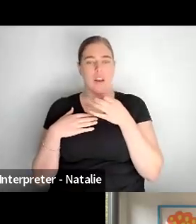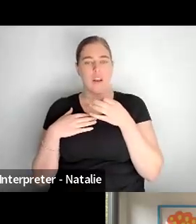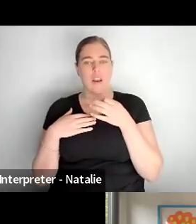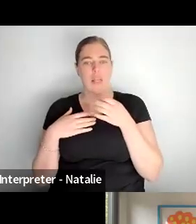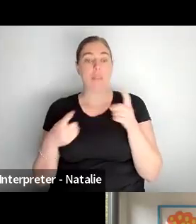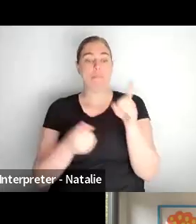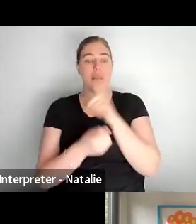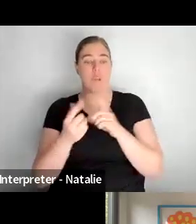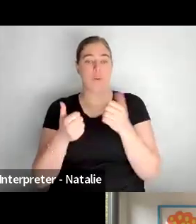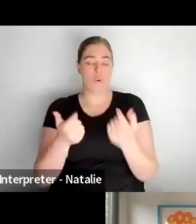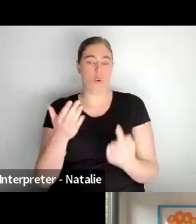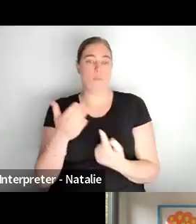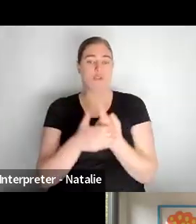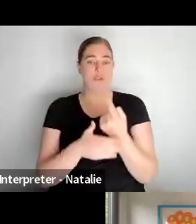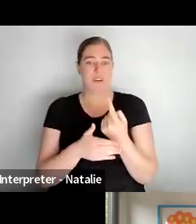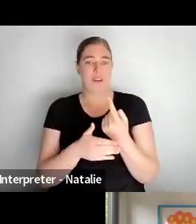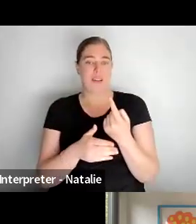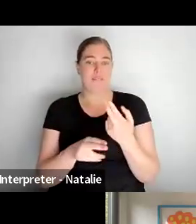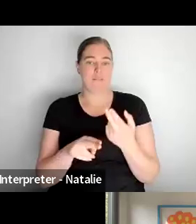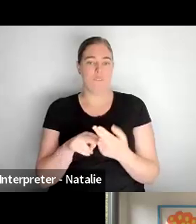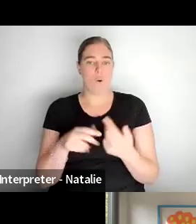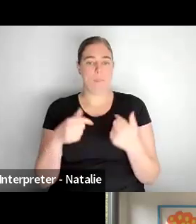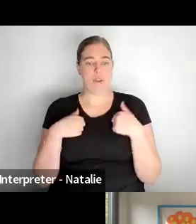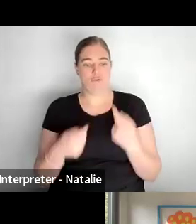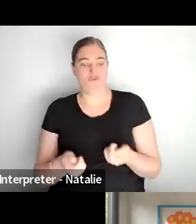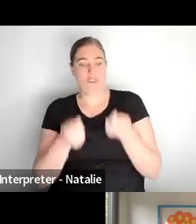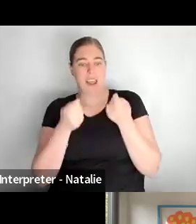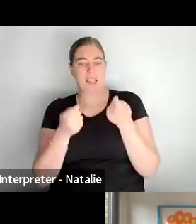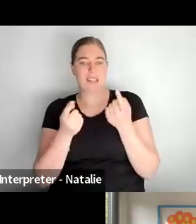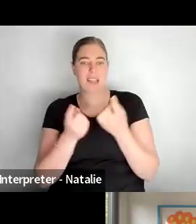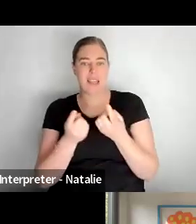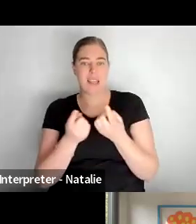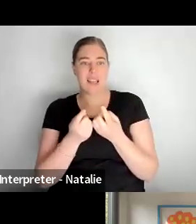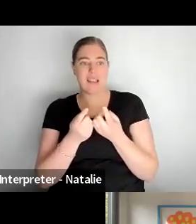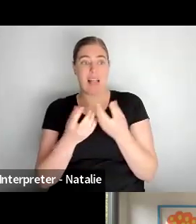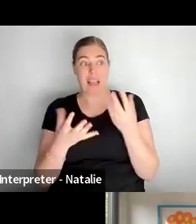great opportunity to raise things like, hey, I don't know if anyone noticed this part of